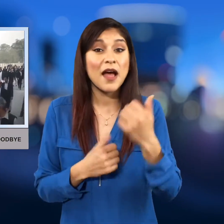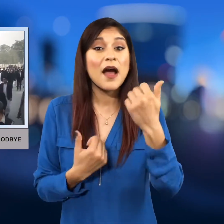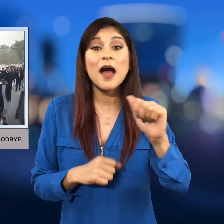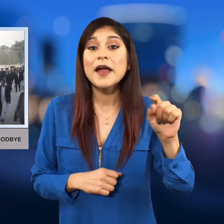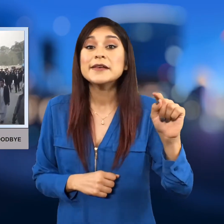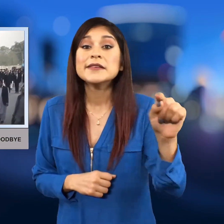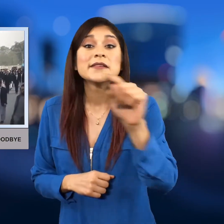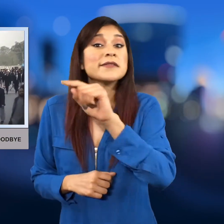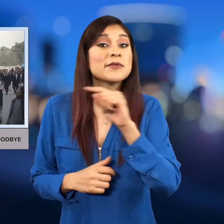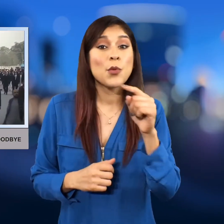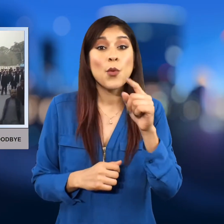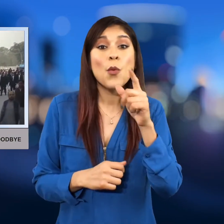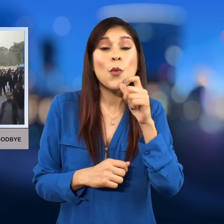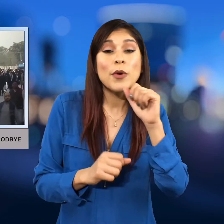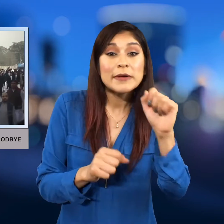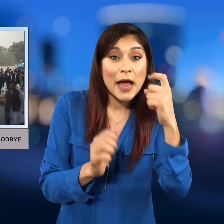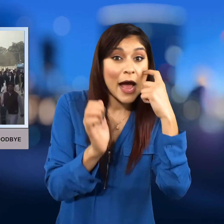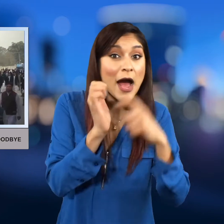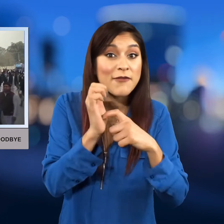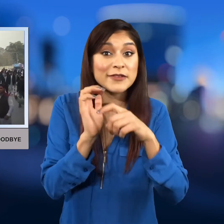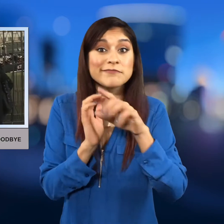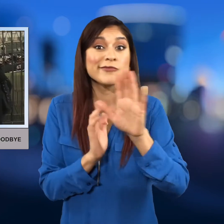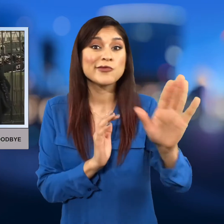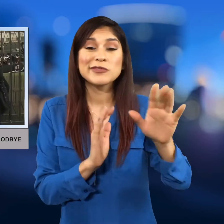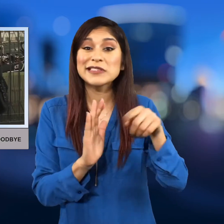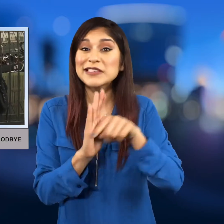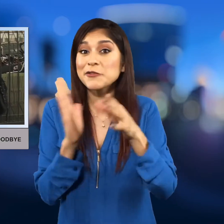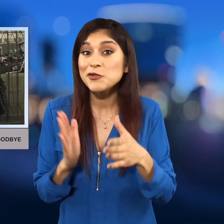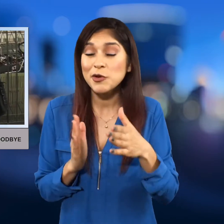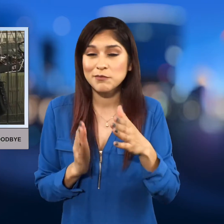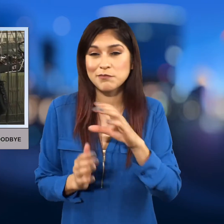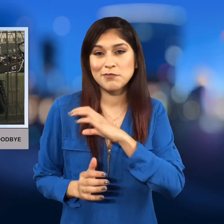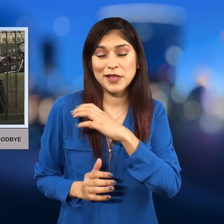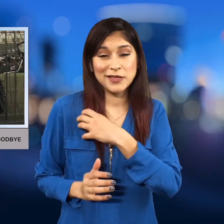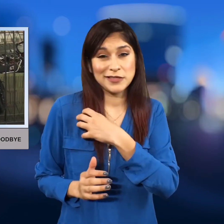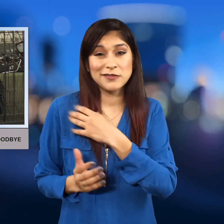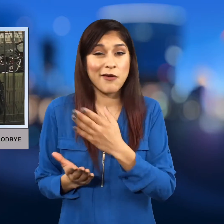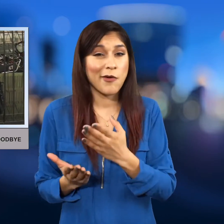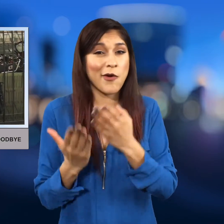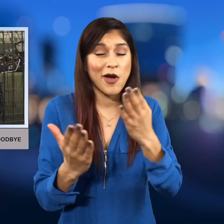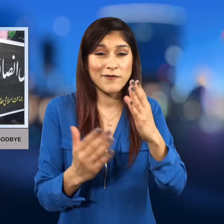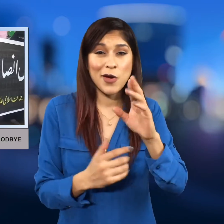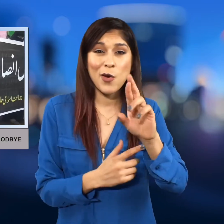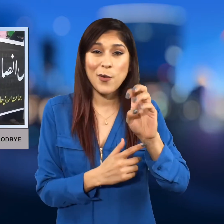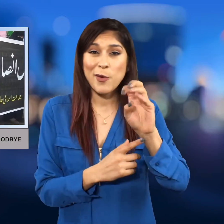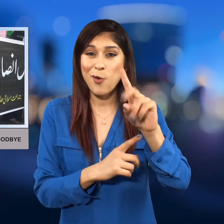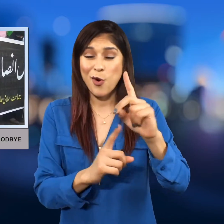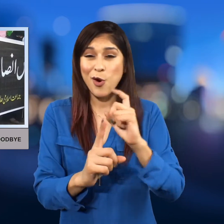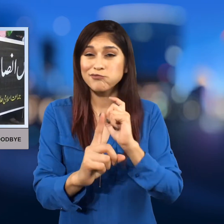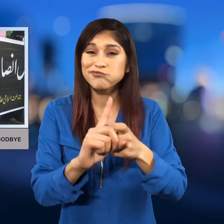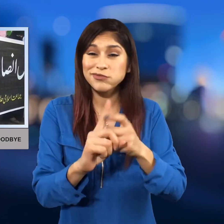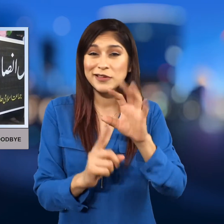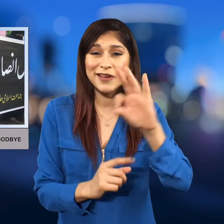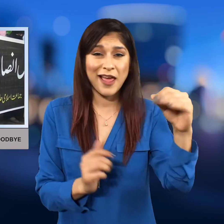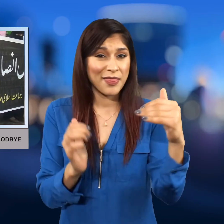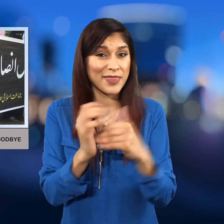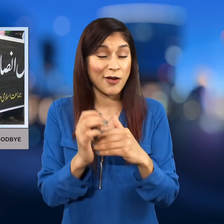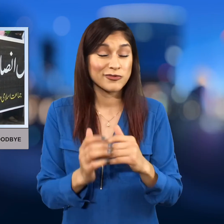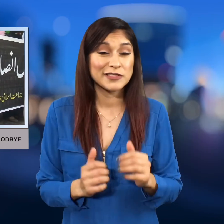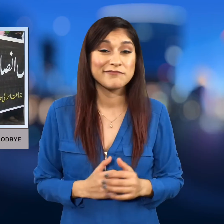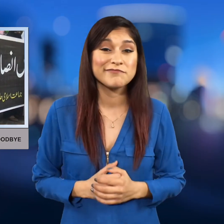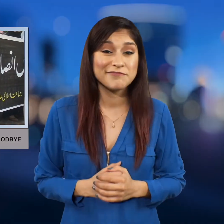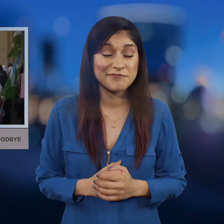Police are offering a $90,000 reward for anyone who can help identify Zainab's killer.